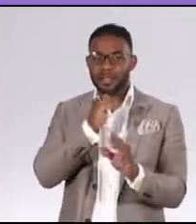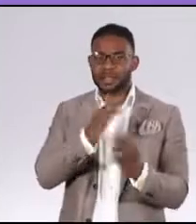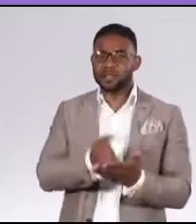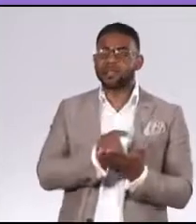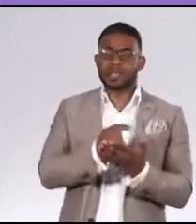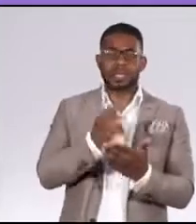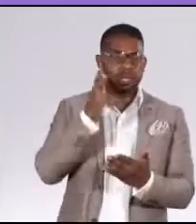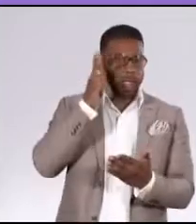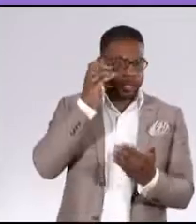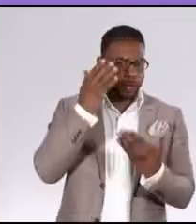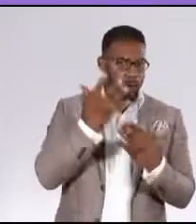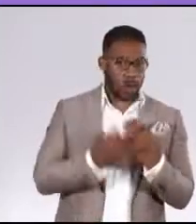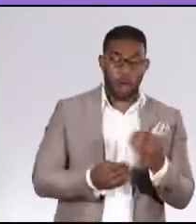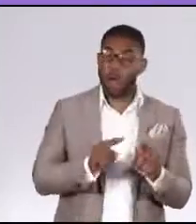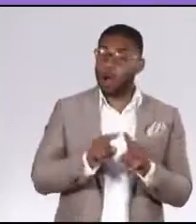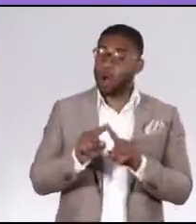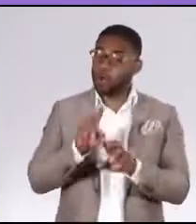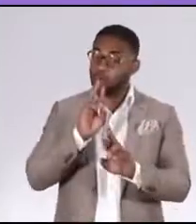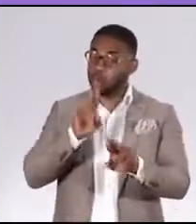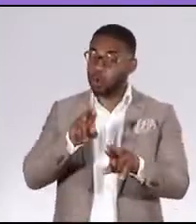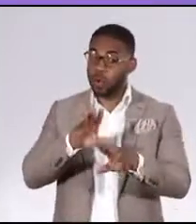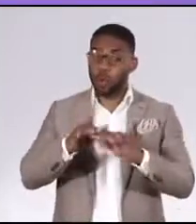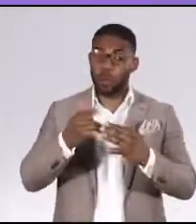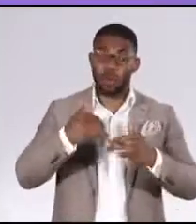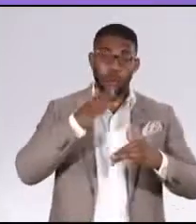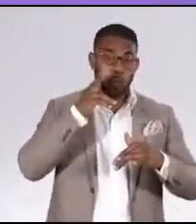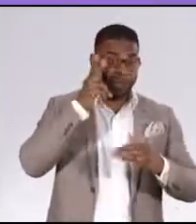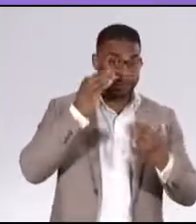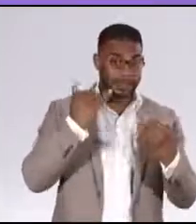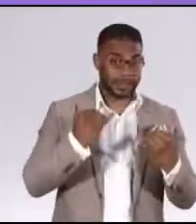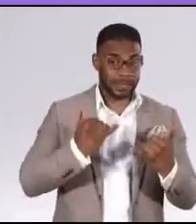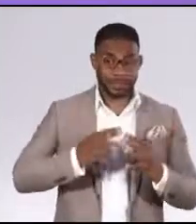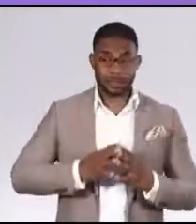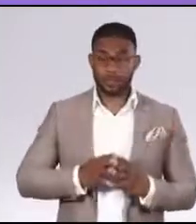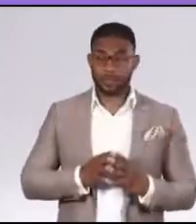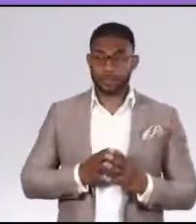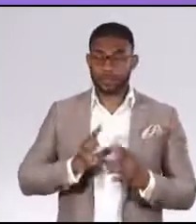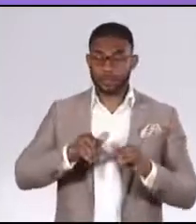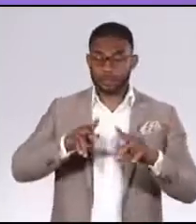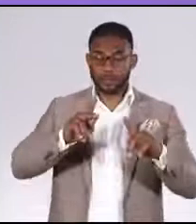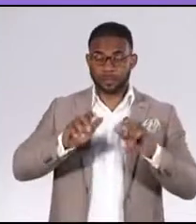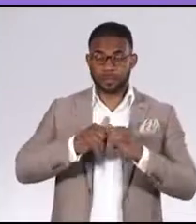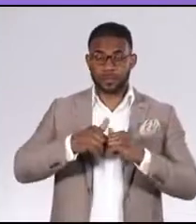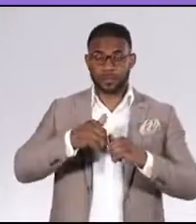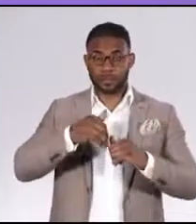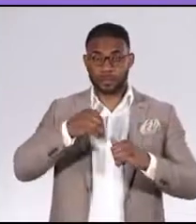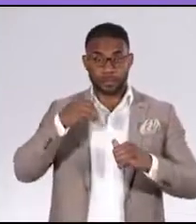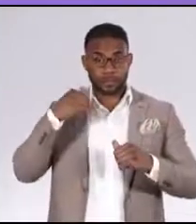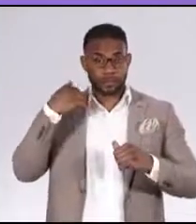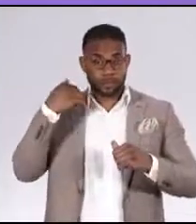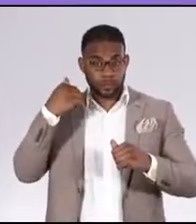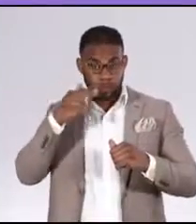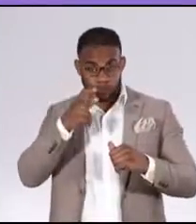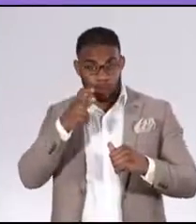But it also reports on what we're going to hear today. When people with hearing loss share their stories about disruption.